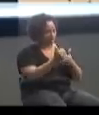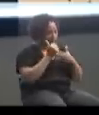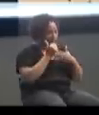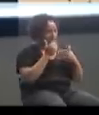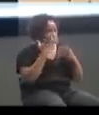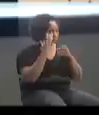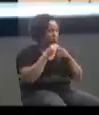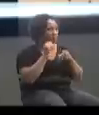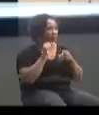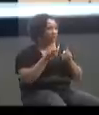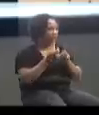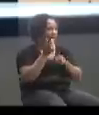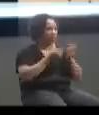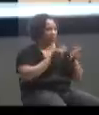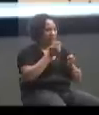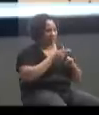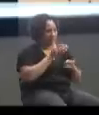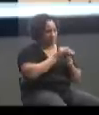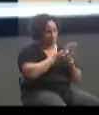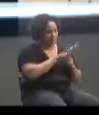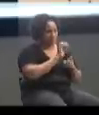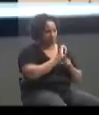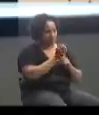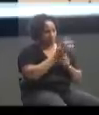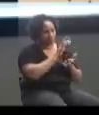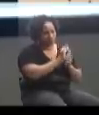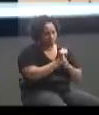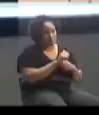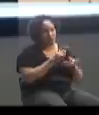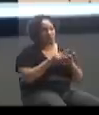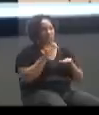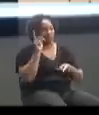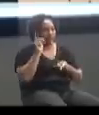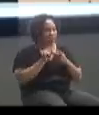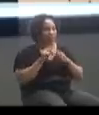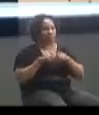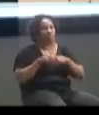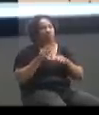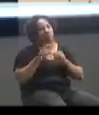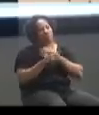WITH YOUR HELP, WE CAN ELIMINATE OUR IMPACT ON THE ENVIRONMENT,